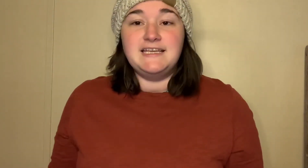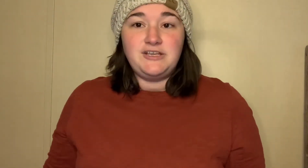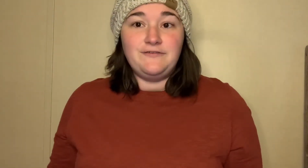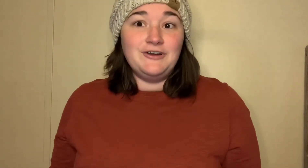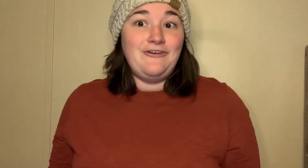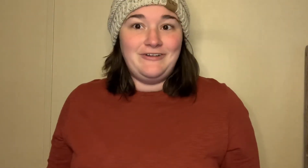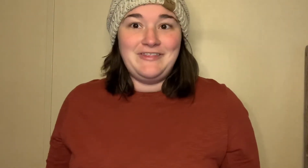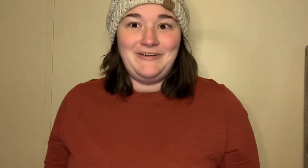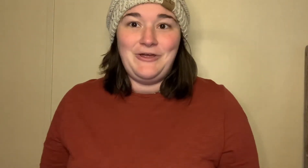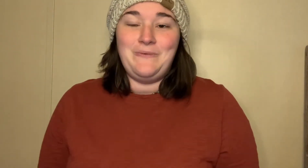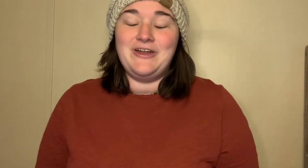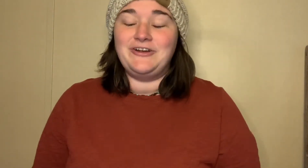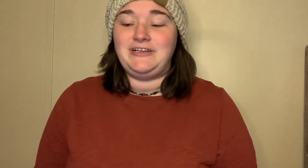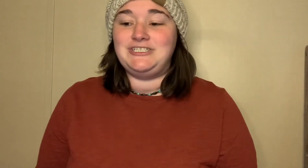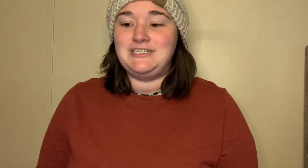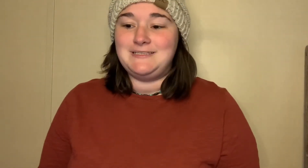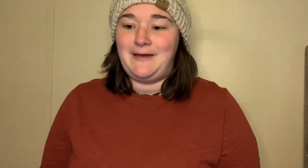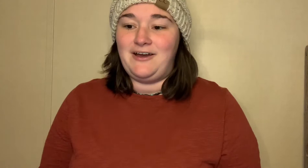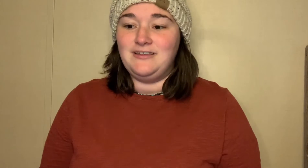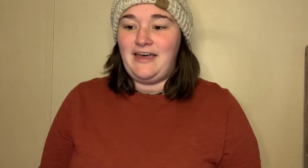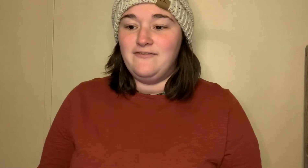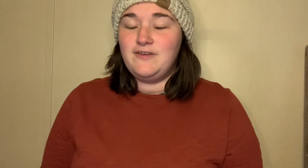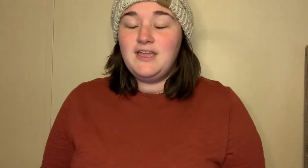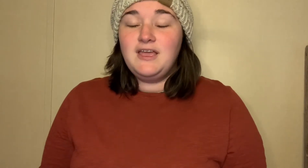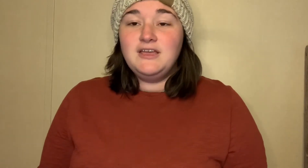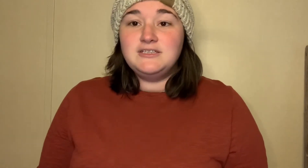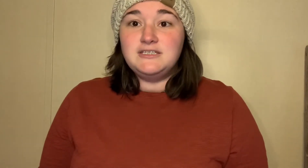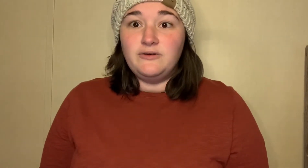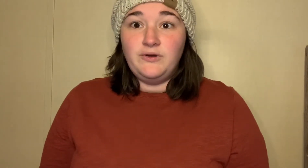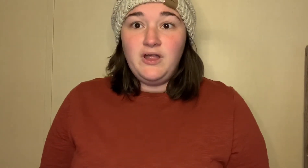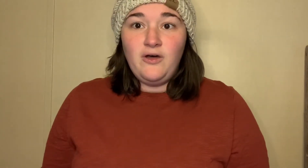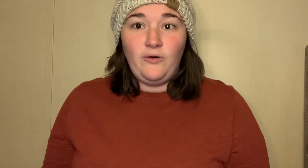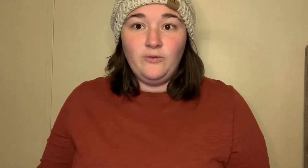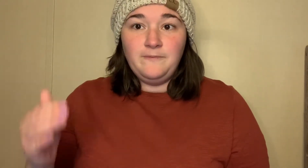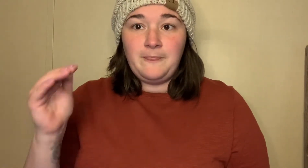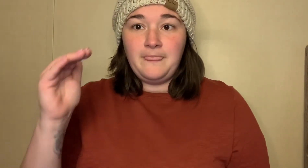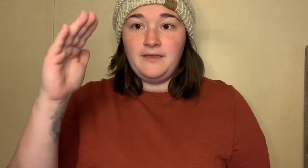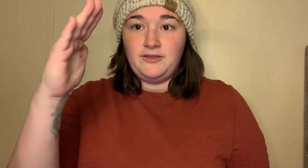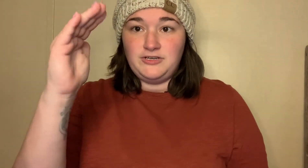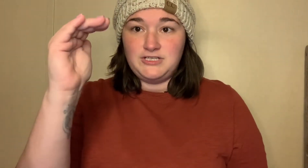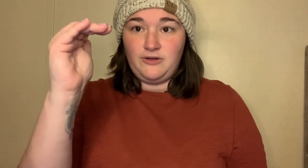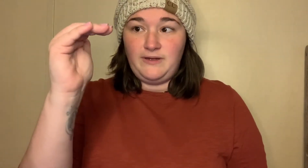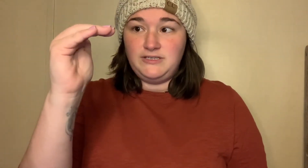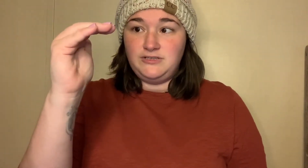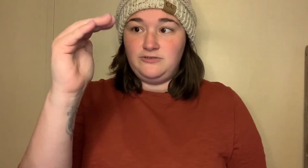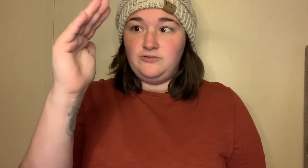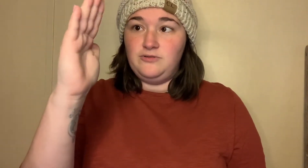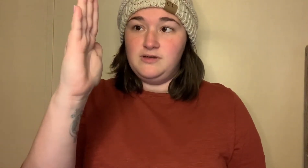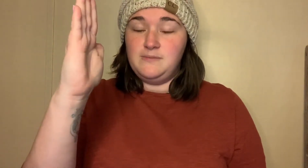over and over they'll know we are christians by our love so "know" you're just going to